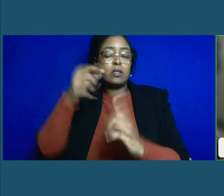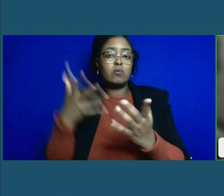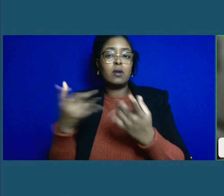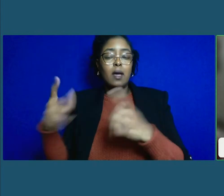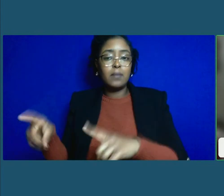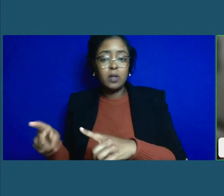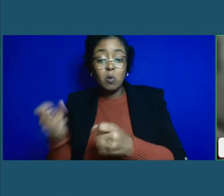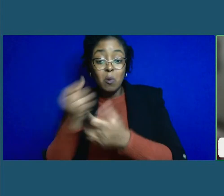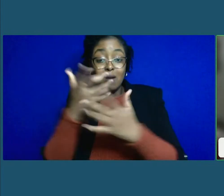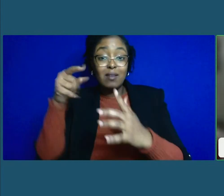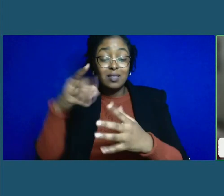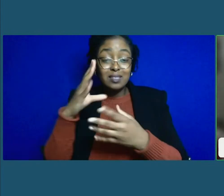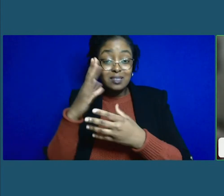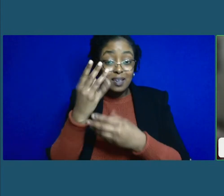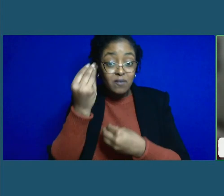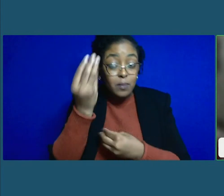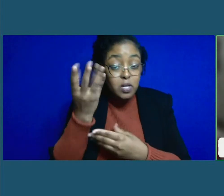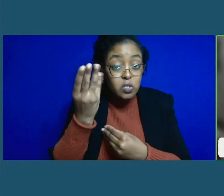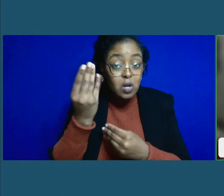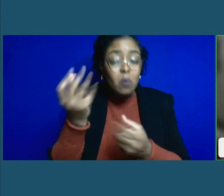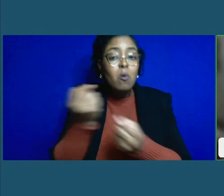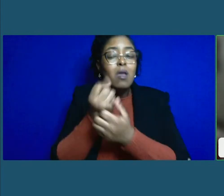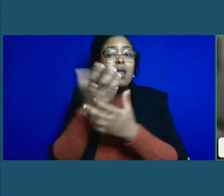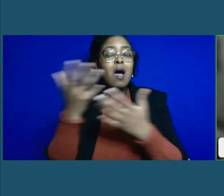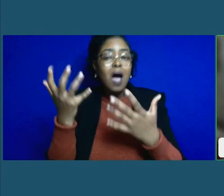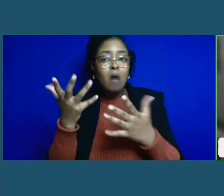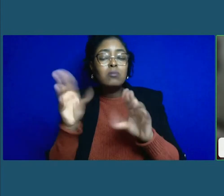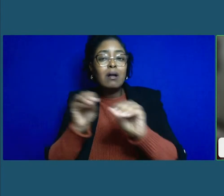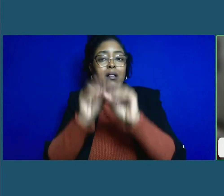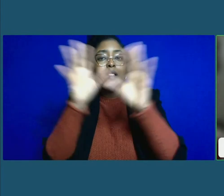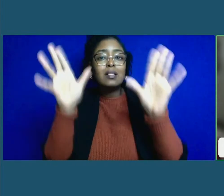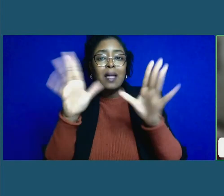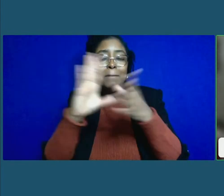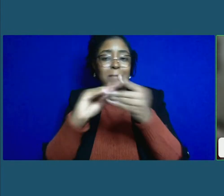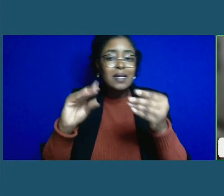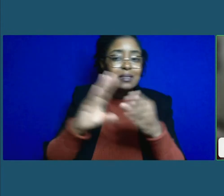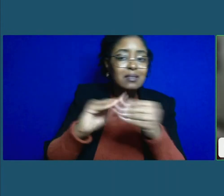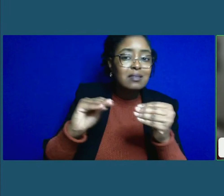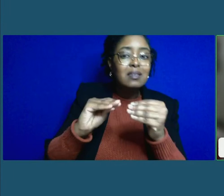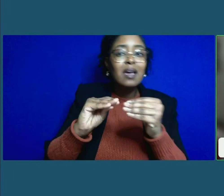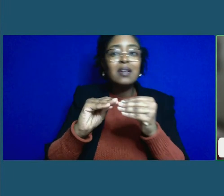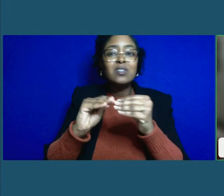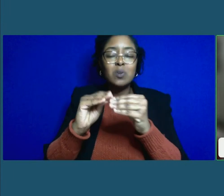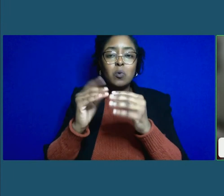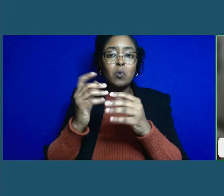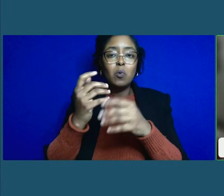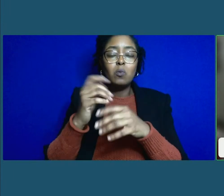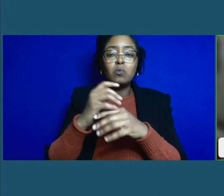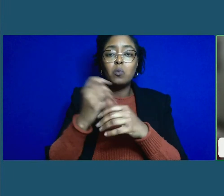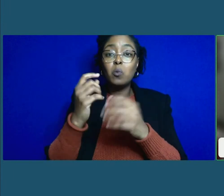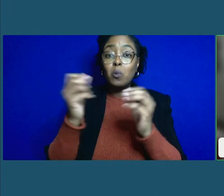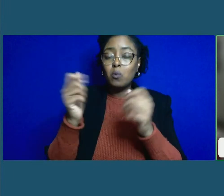community that this is what's happening in the absence of this information, and in the absence